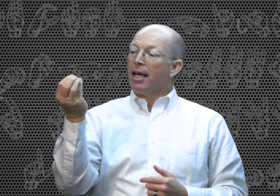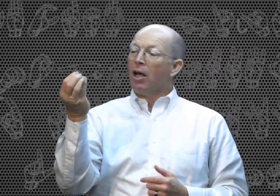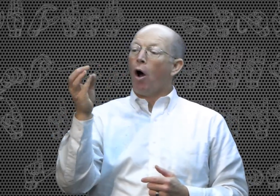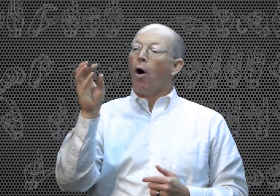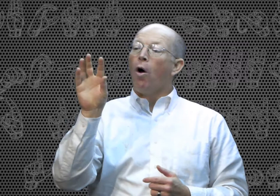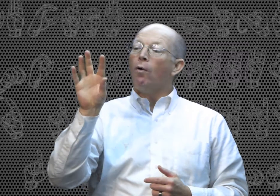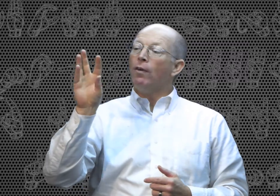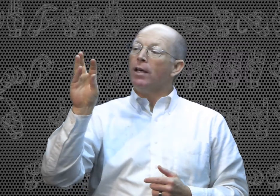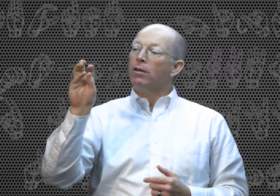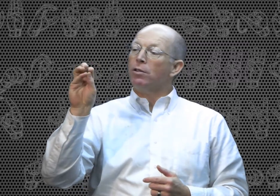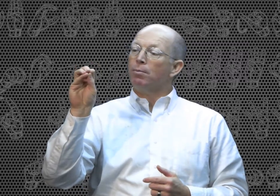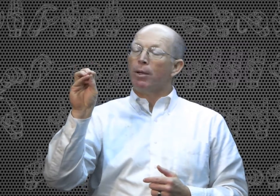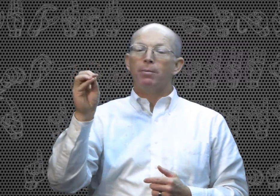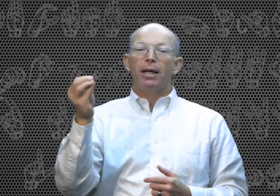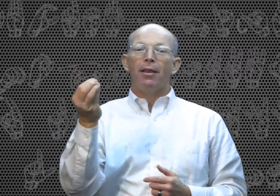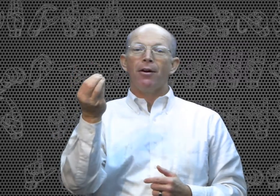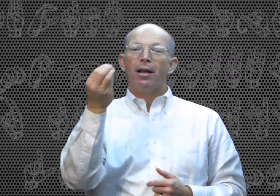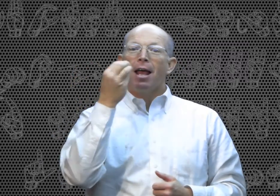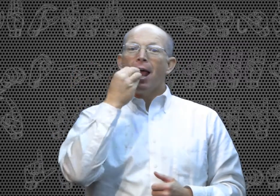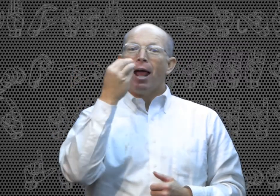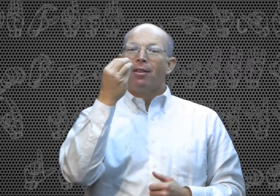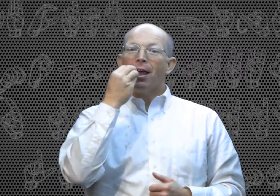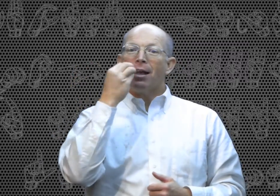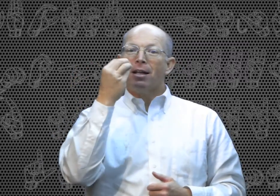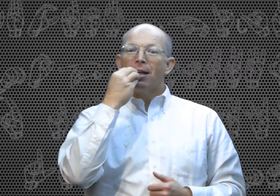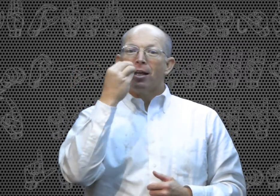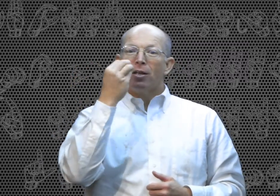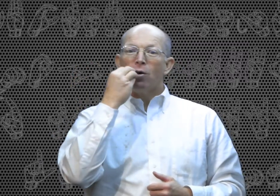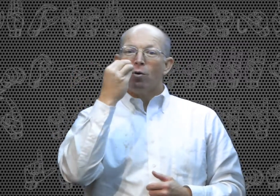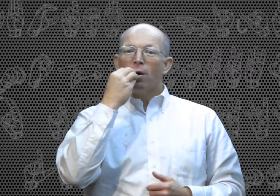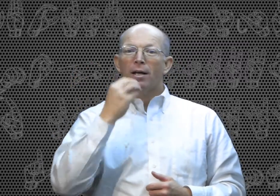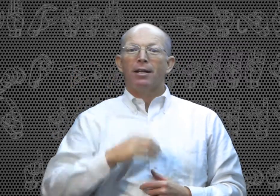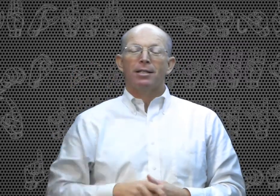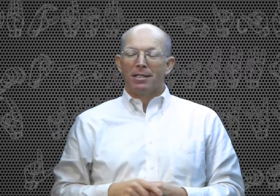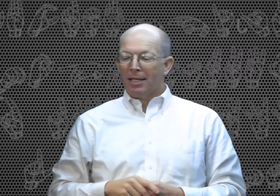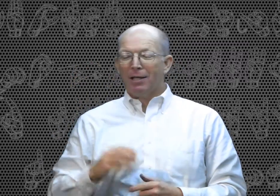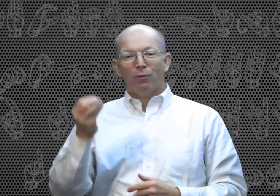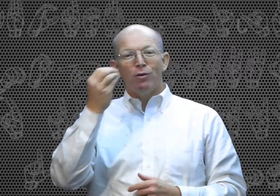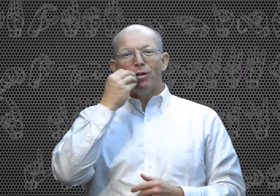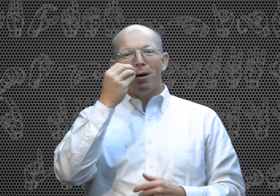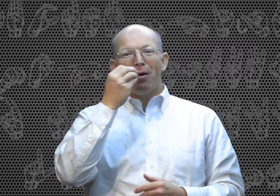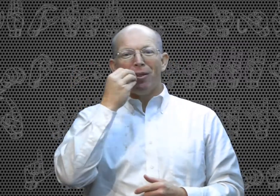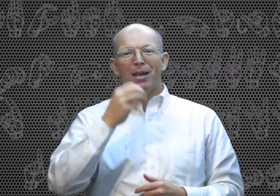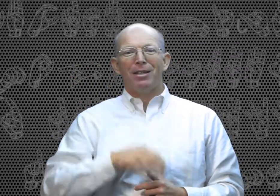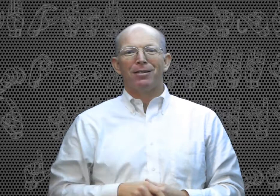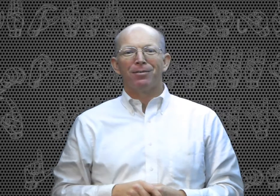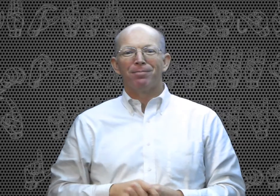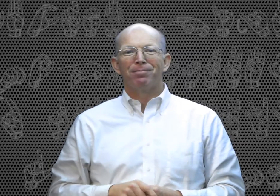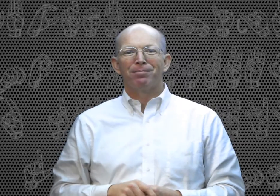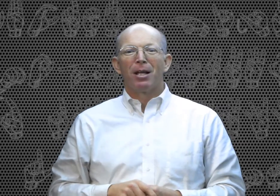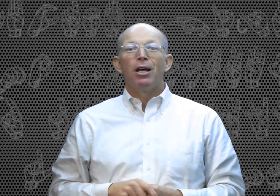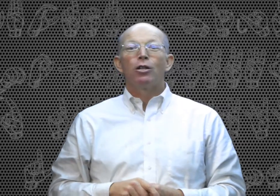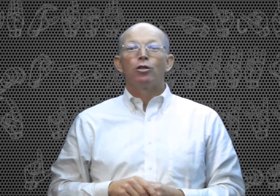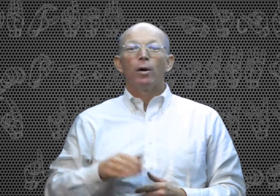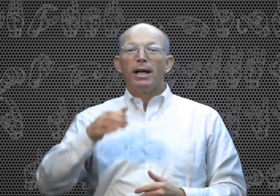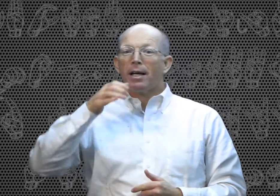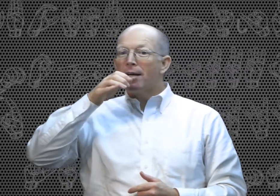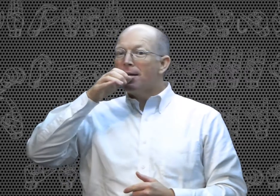Just take all your fingers together and then you stick the food in your mouth. EAT.